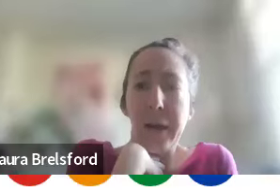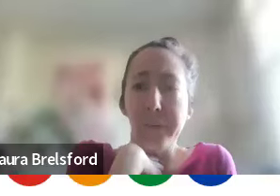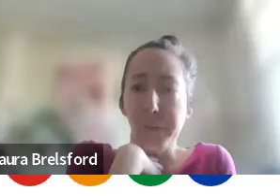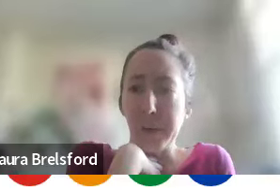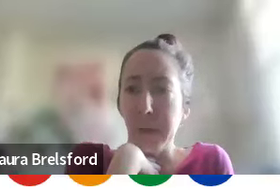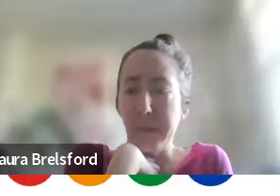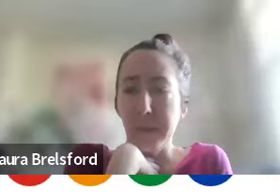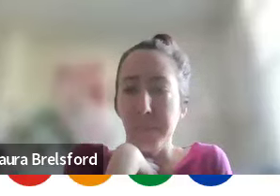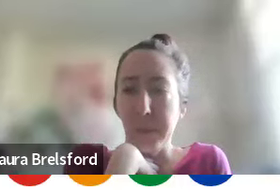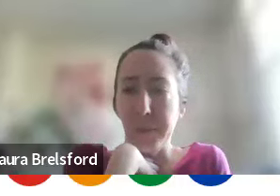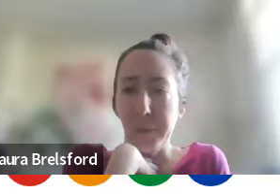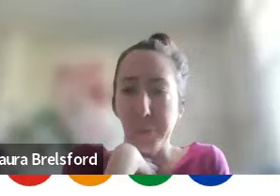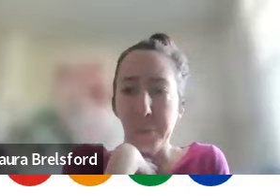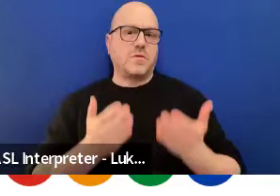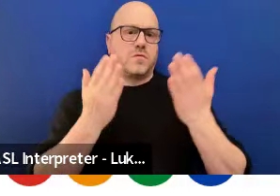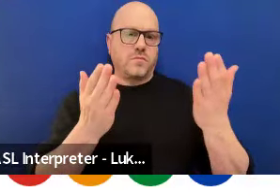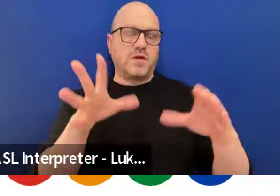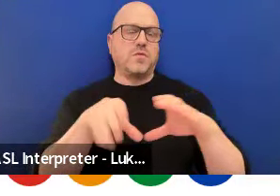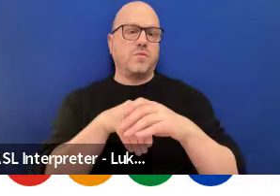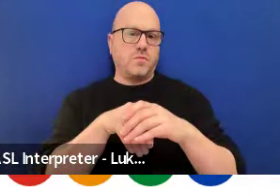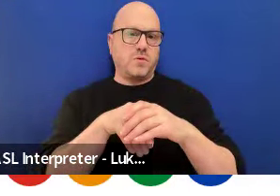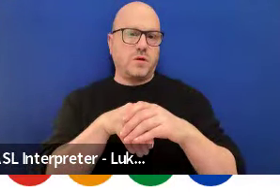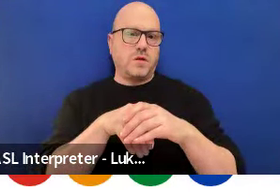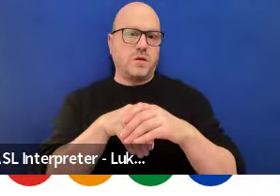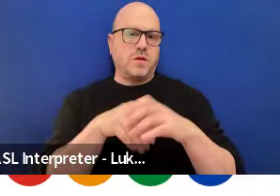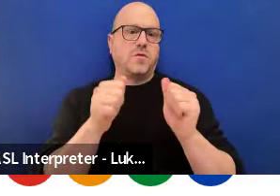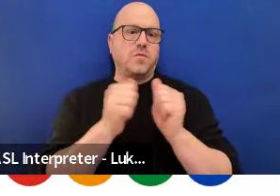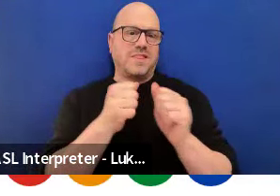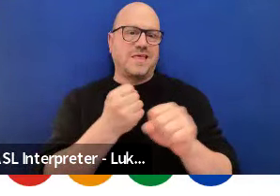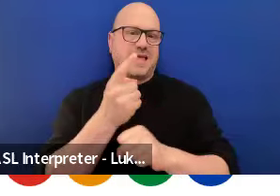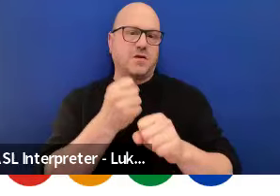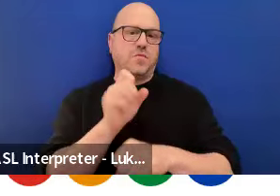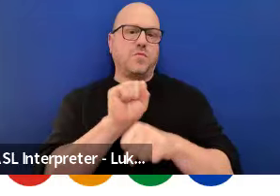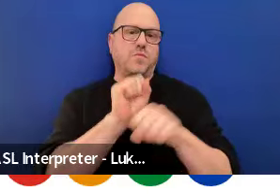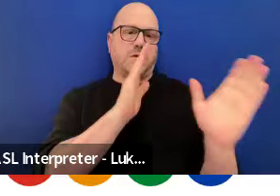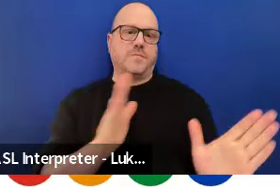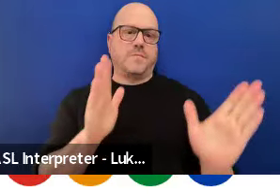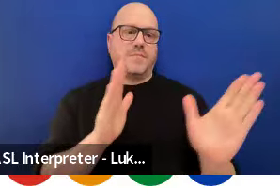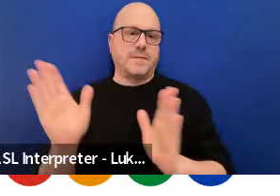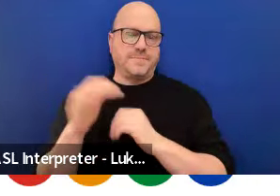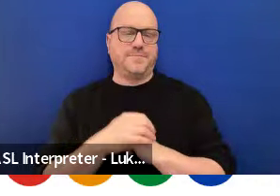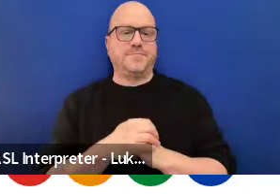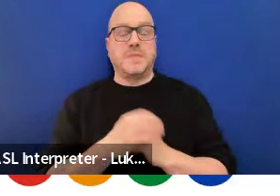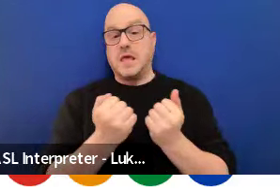I WANTED TO WALK THROUGH THE FOUR INITIATIVES THAT THE E-BOARD HAS RECOMMENDED BEING INCLUDED IN